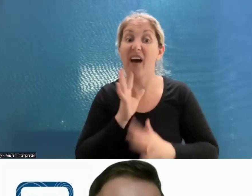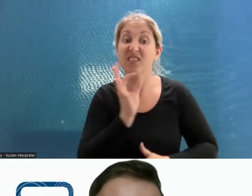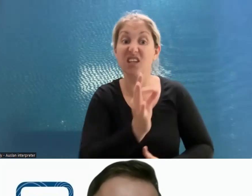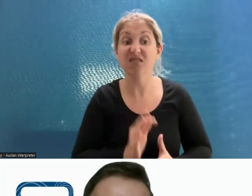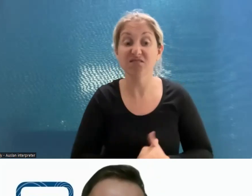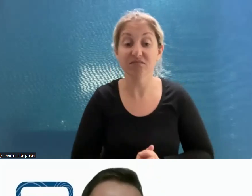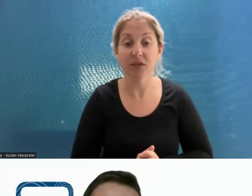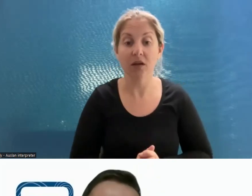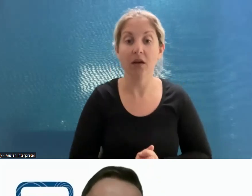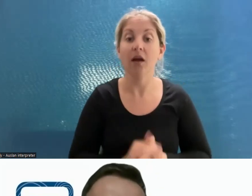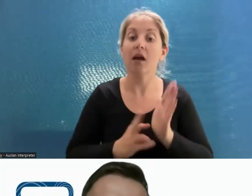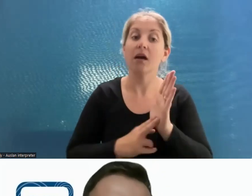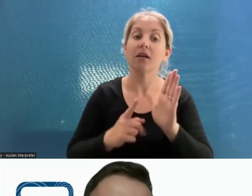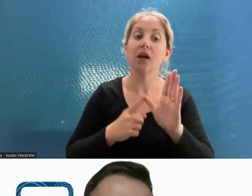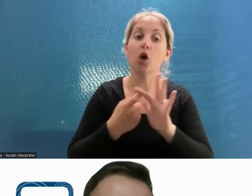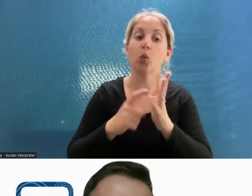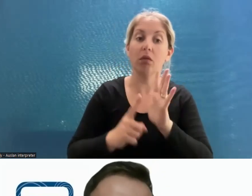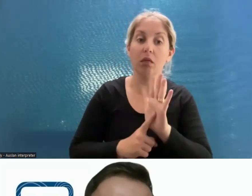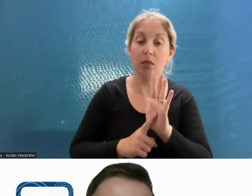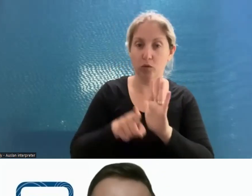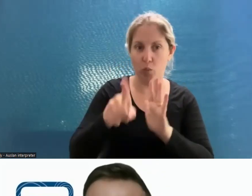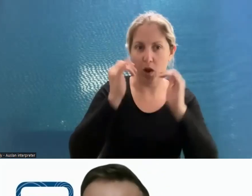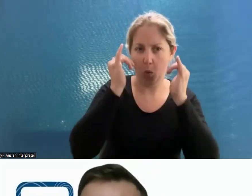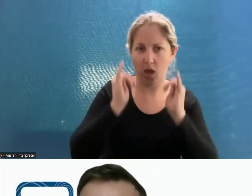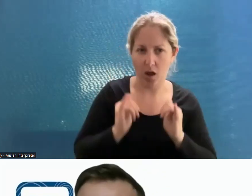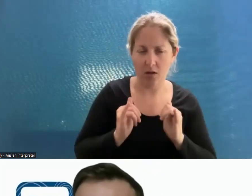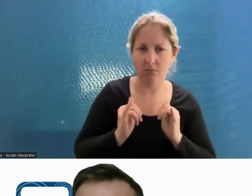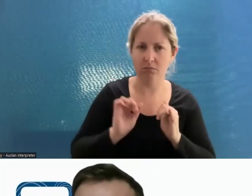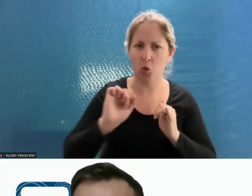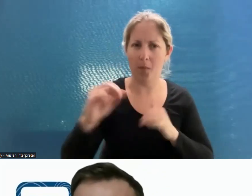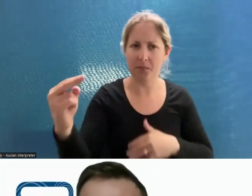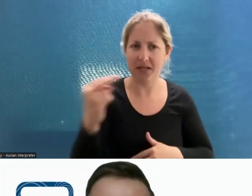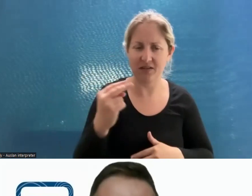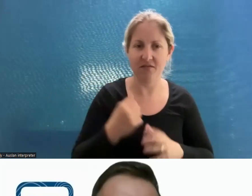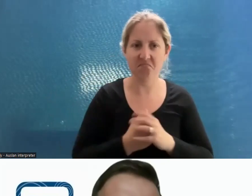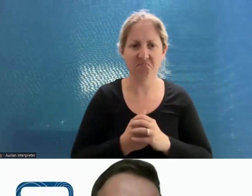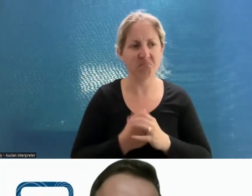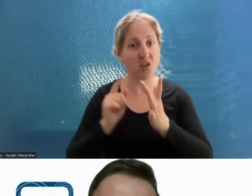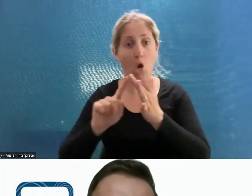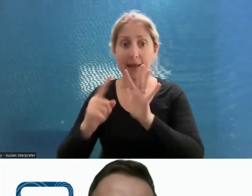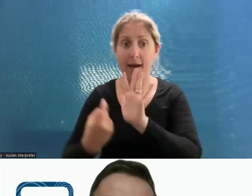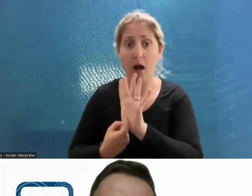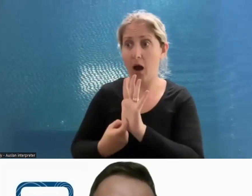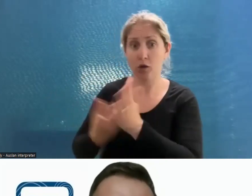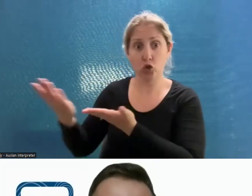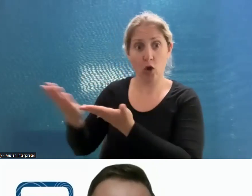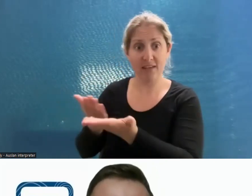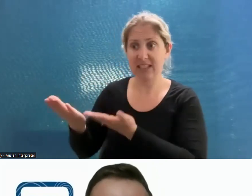Nakul, from a legal advice perspective, the IER advice service gives advice at the time